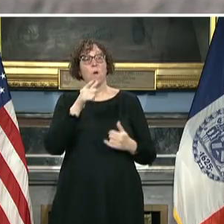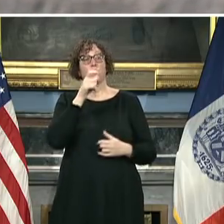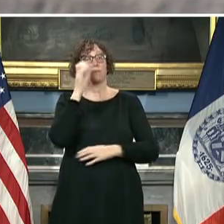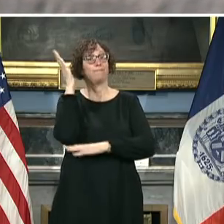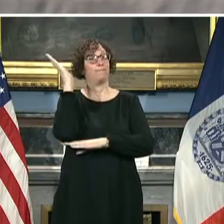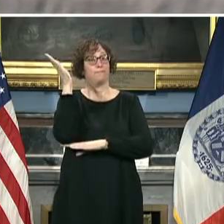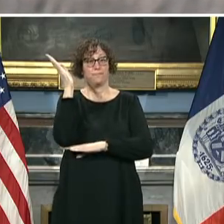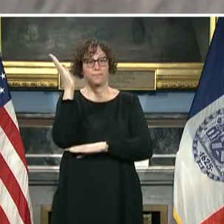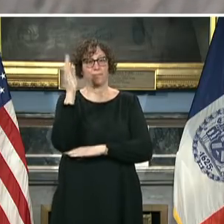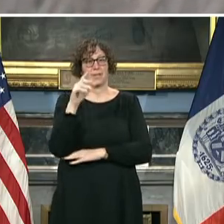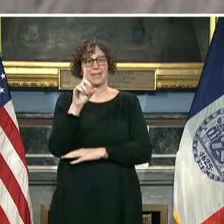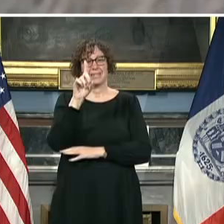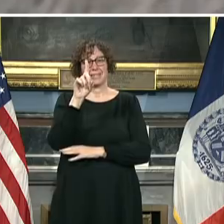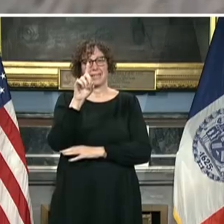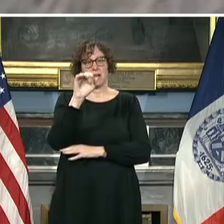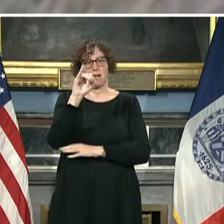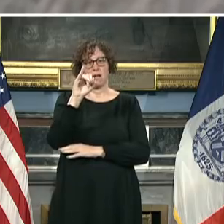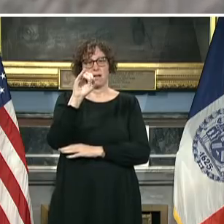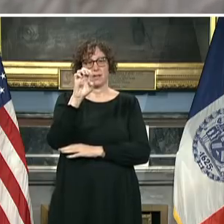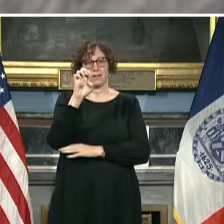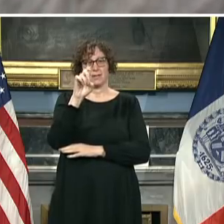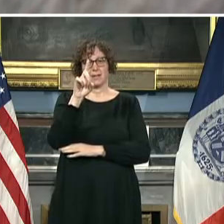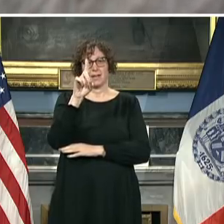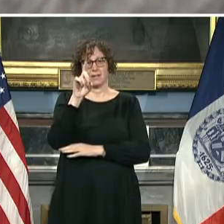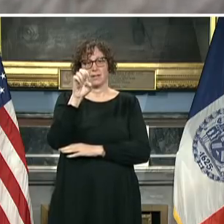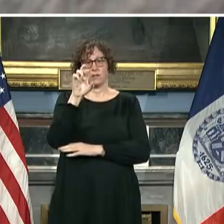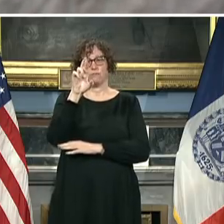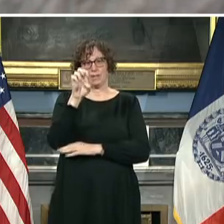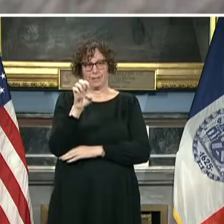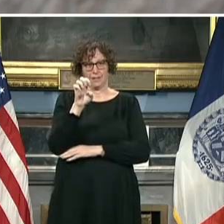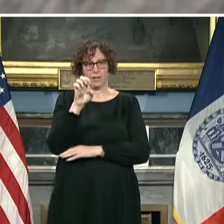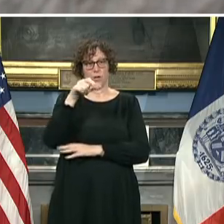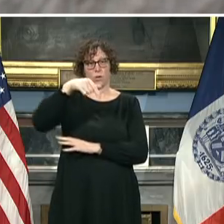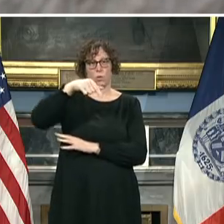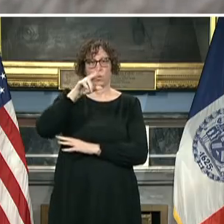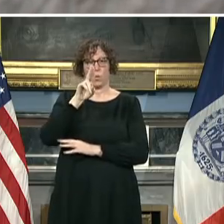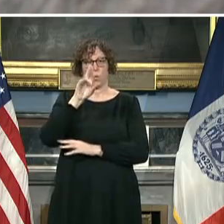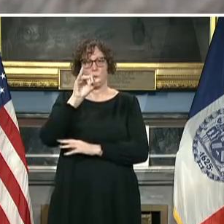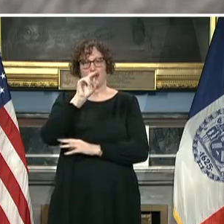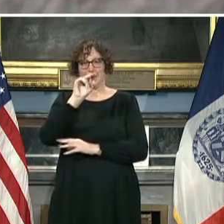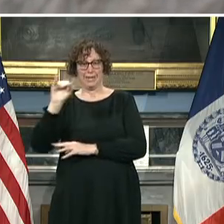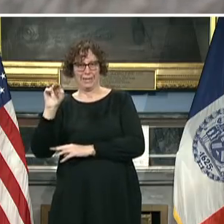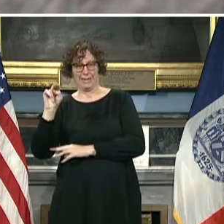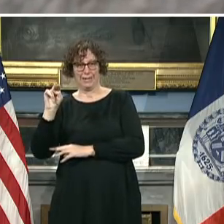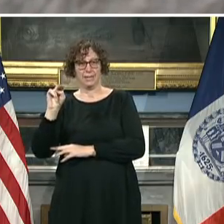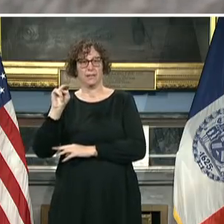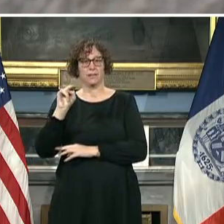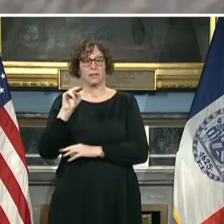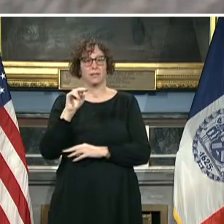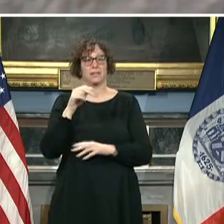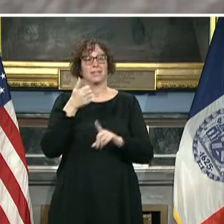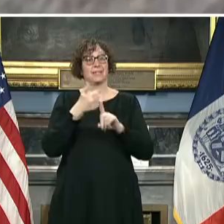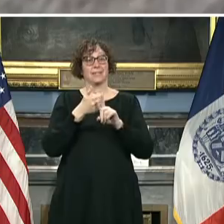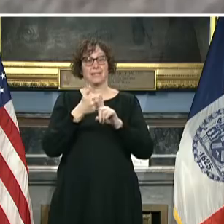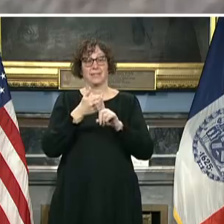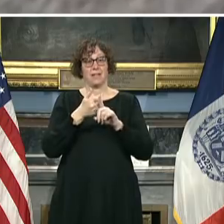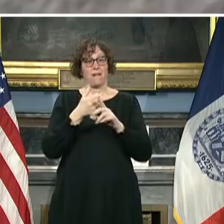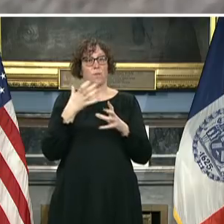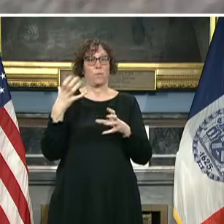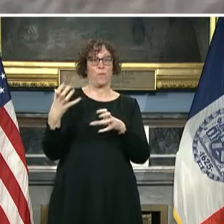AND NOW I WNTA YOU TO HEARR FOM DEIRDRE QUINN, A LEADER IN THE BUSINESS